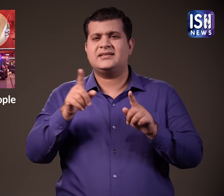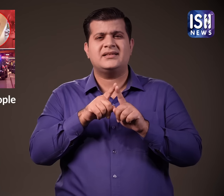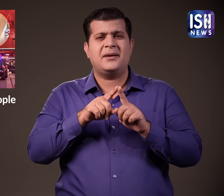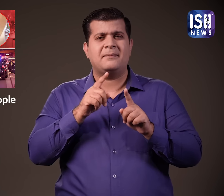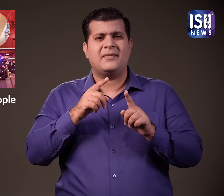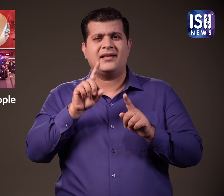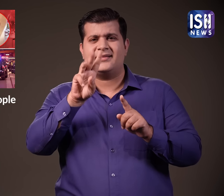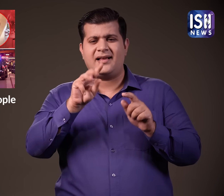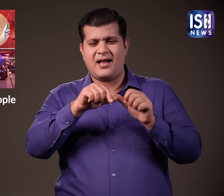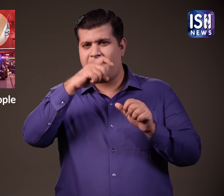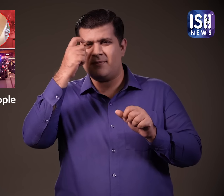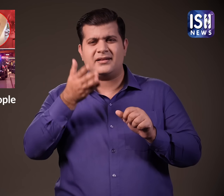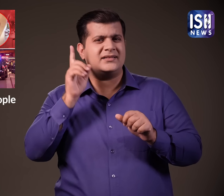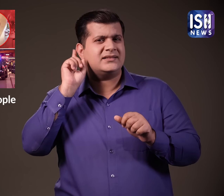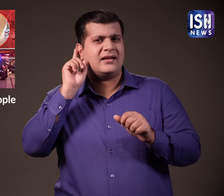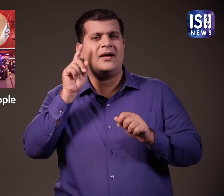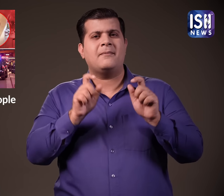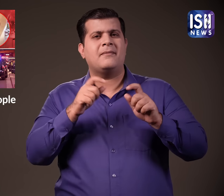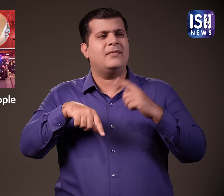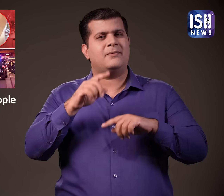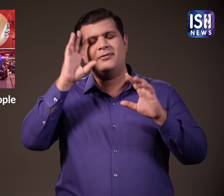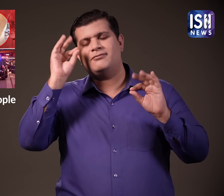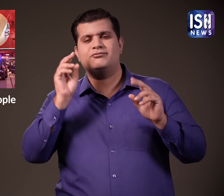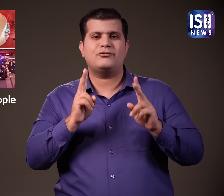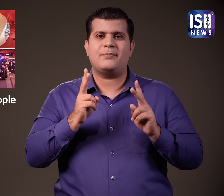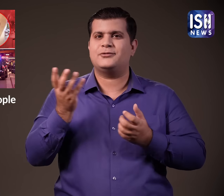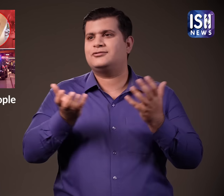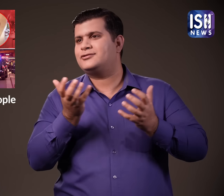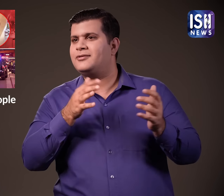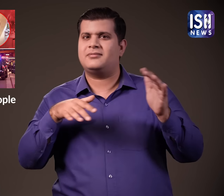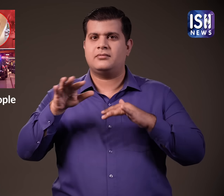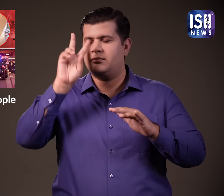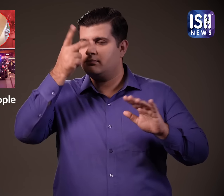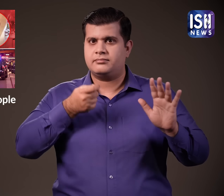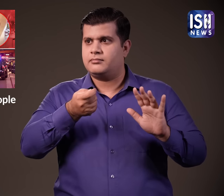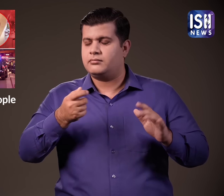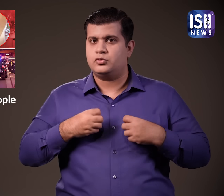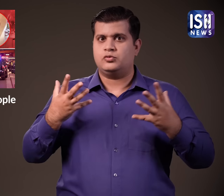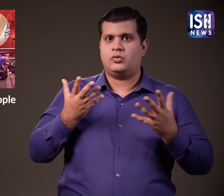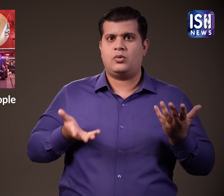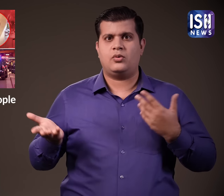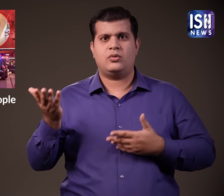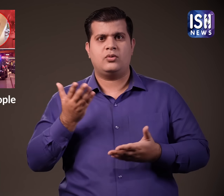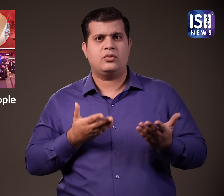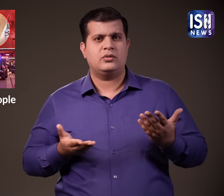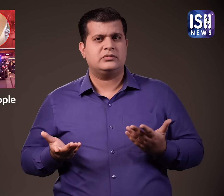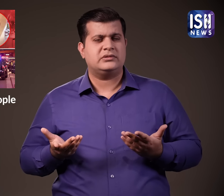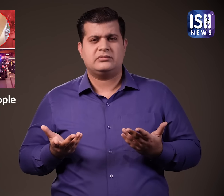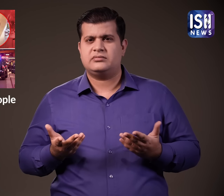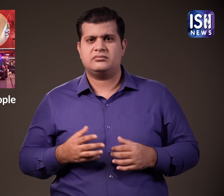Similarly, on 13th April, a typical Saturday for shopping turned into a shocking tragedy.